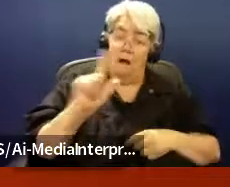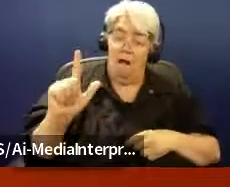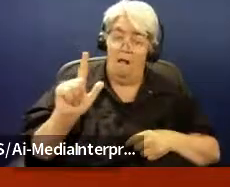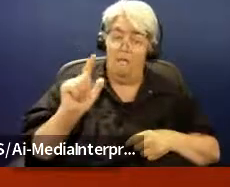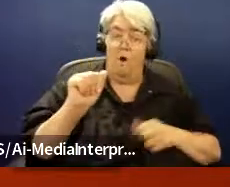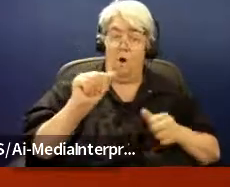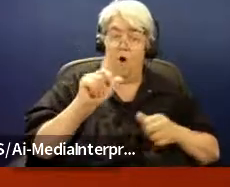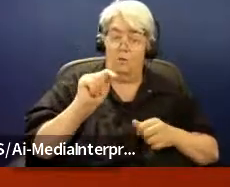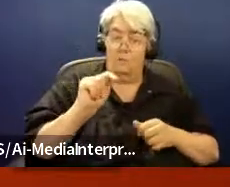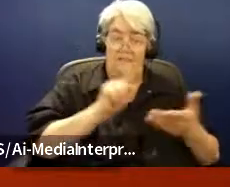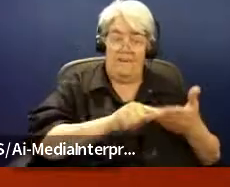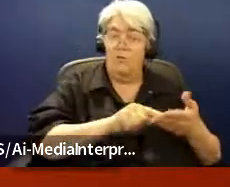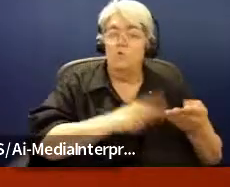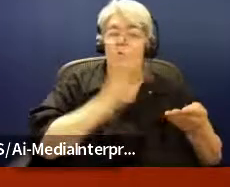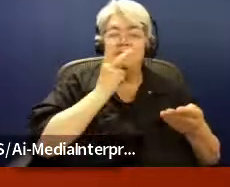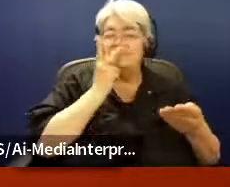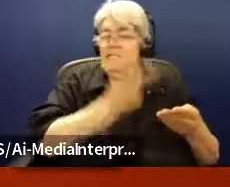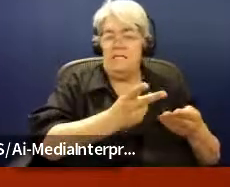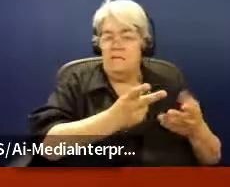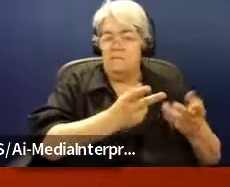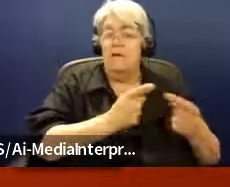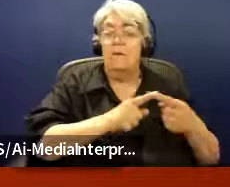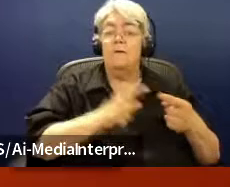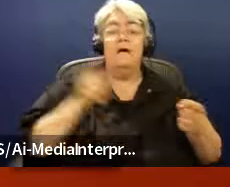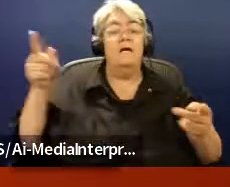know that Matt would agree, let's use the null alt attribute